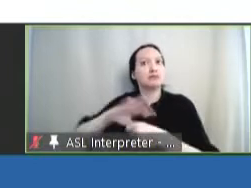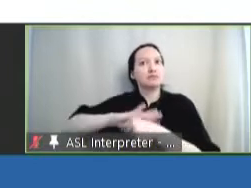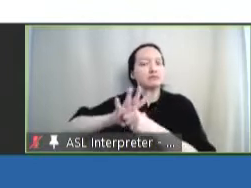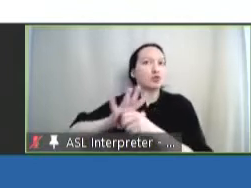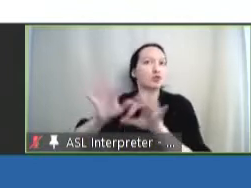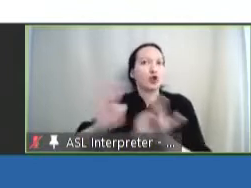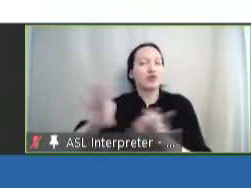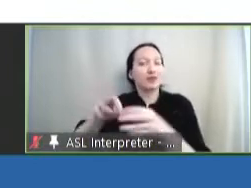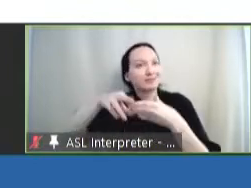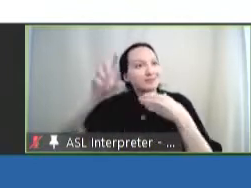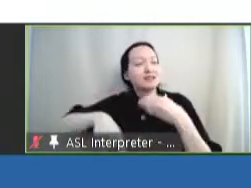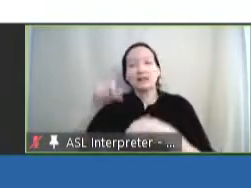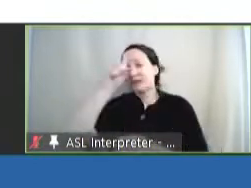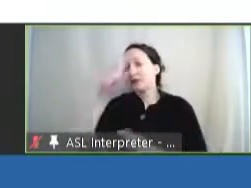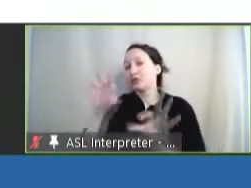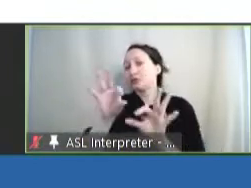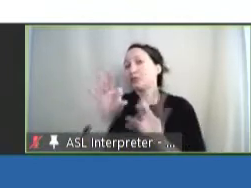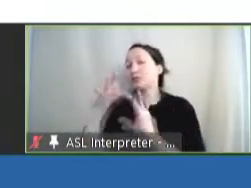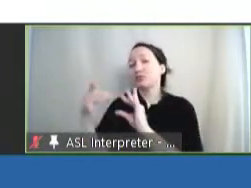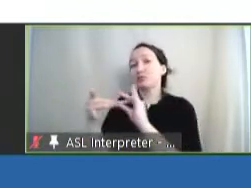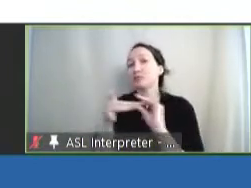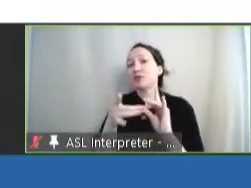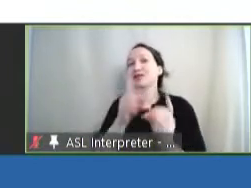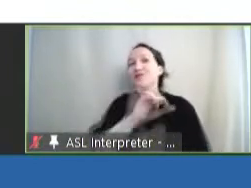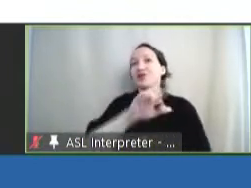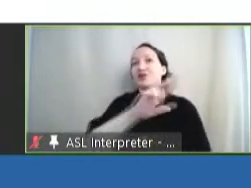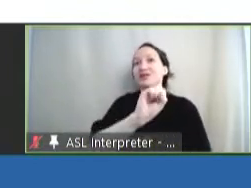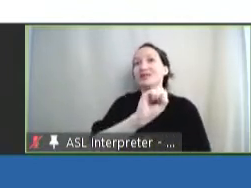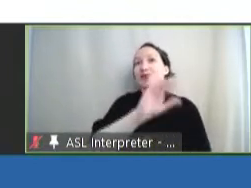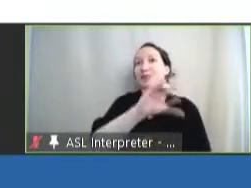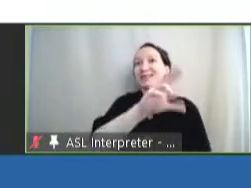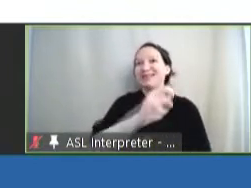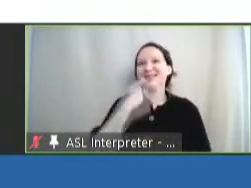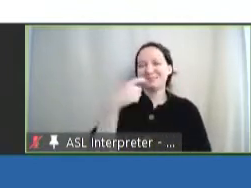I think our report complements what Dr. Scobie's just presented at the ecological level